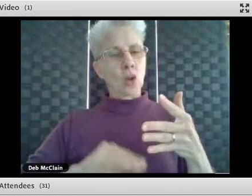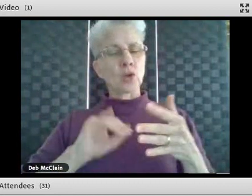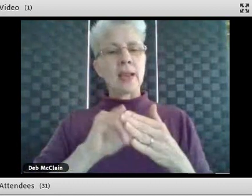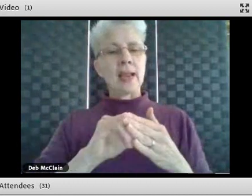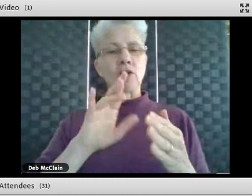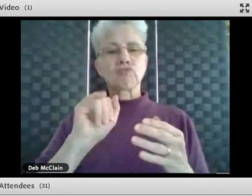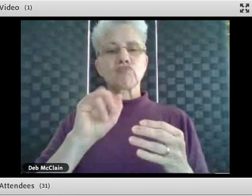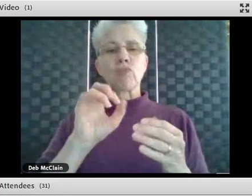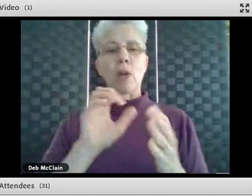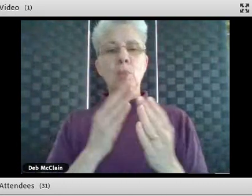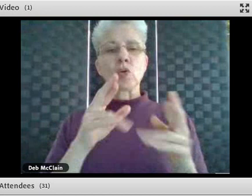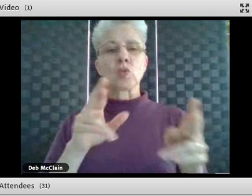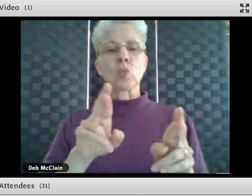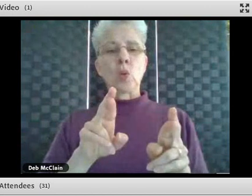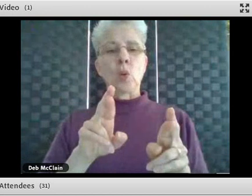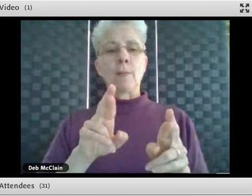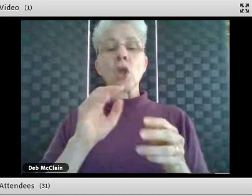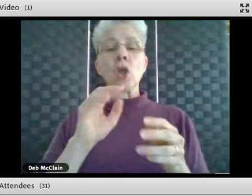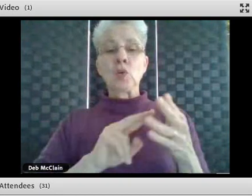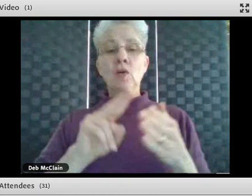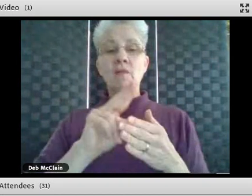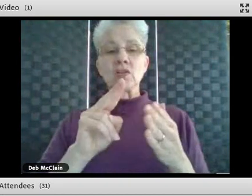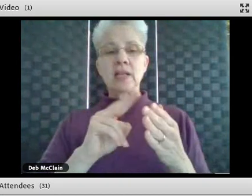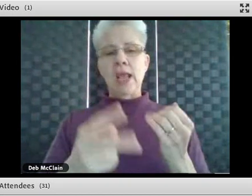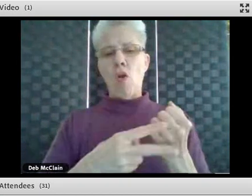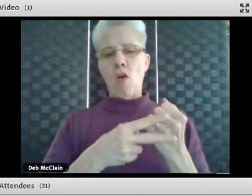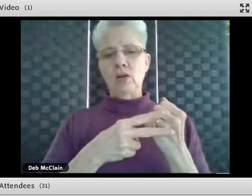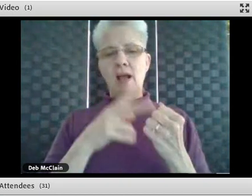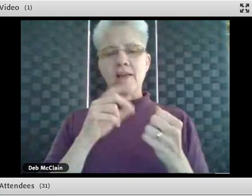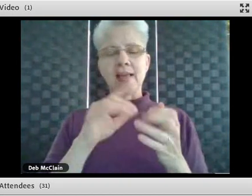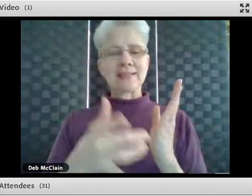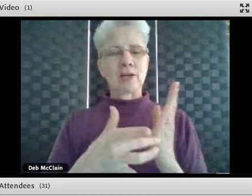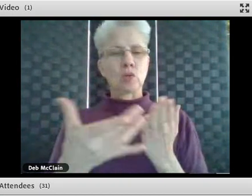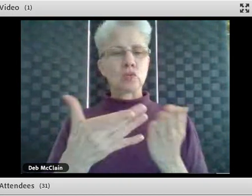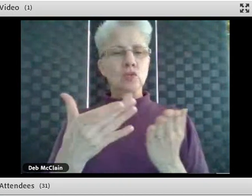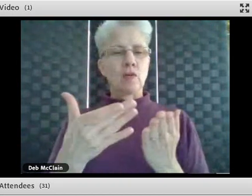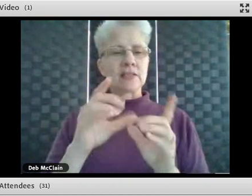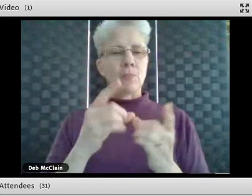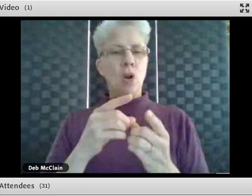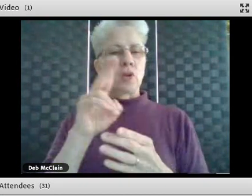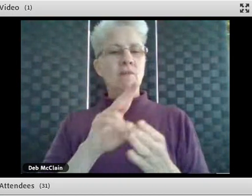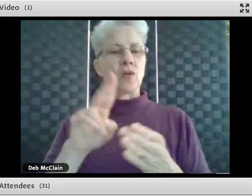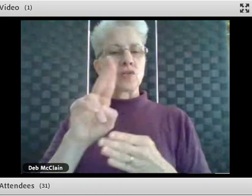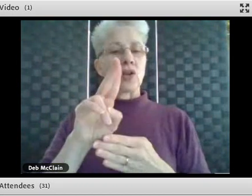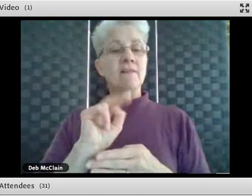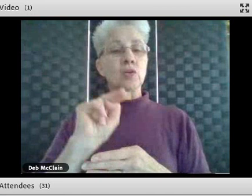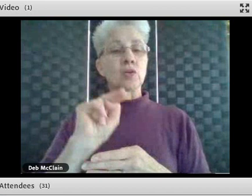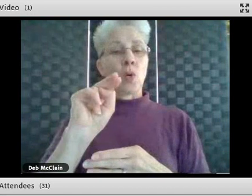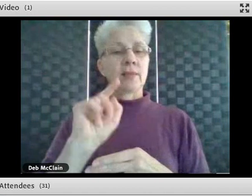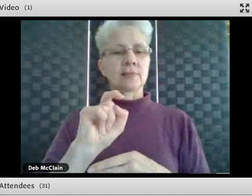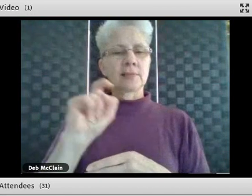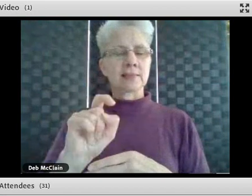in the rare-book room, university archives, in the technical services department at the University of North Texas.